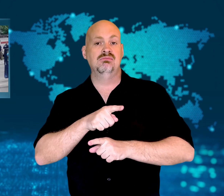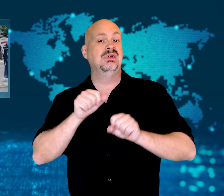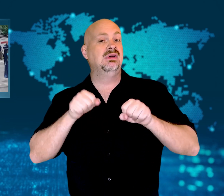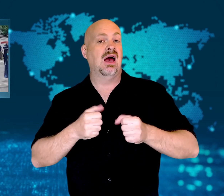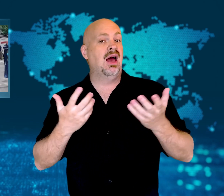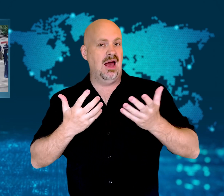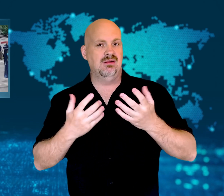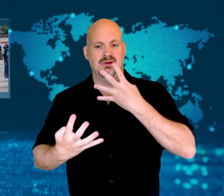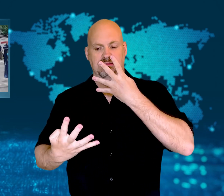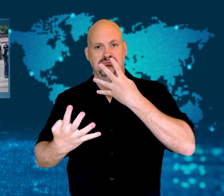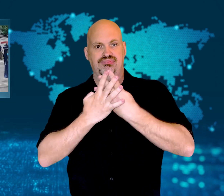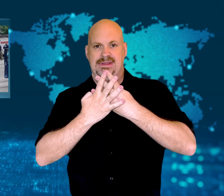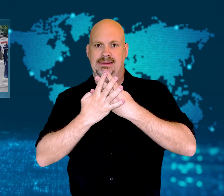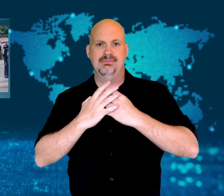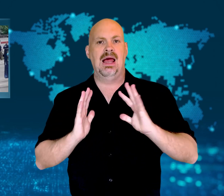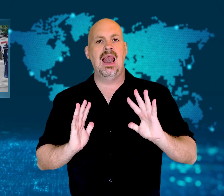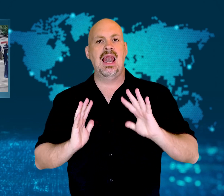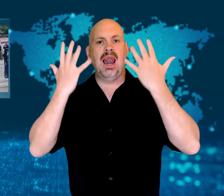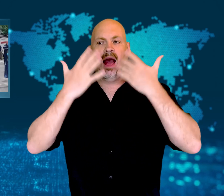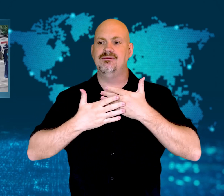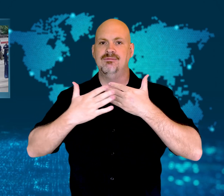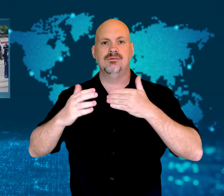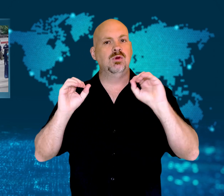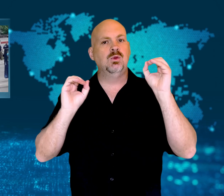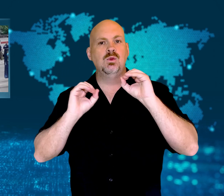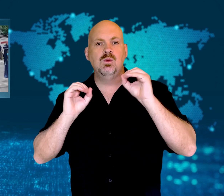life in prison without parole.